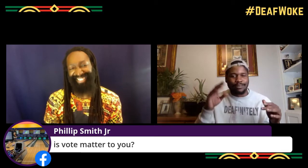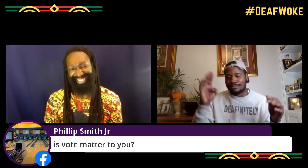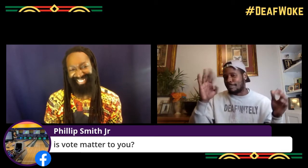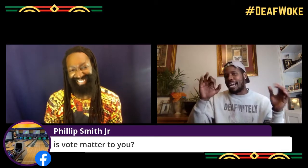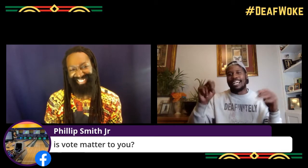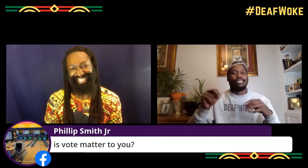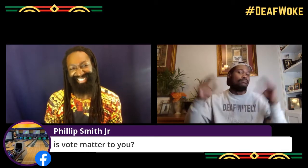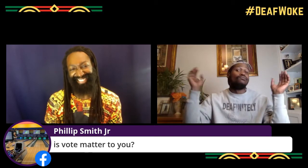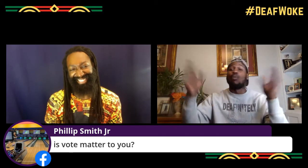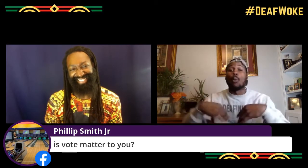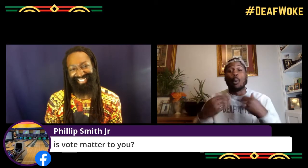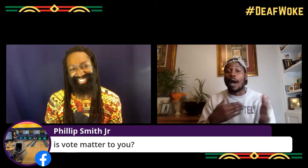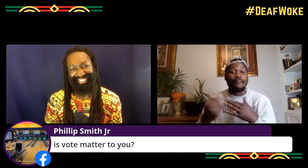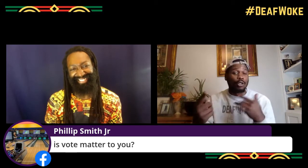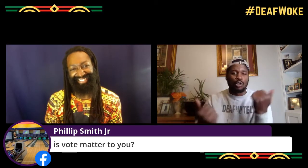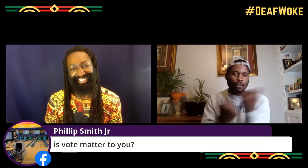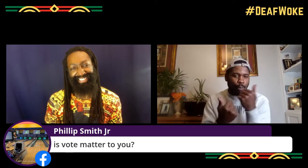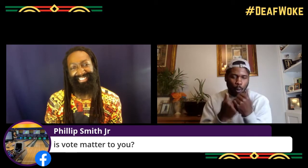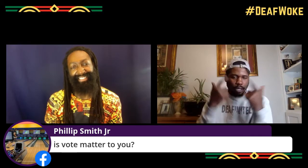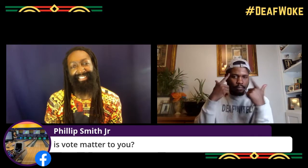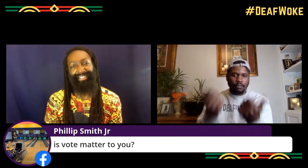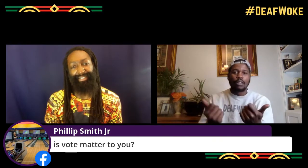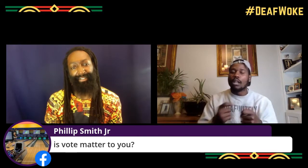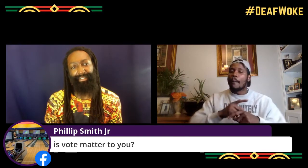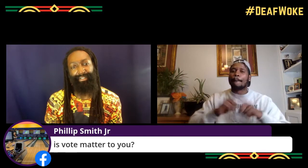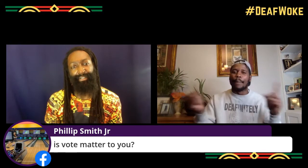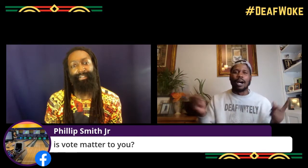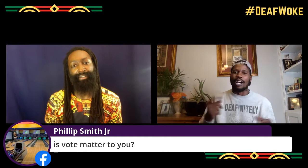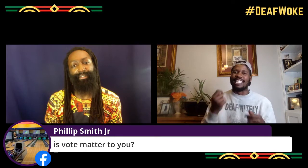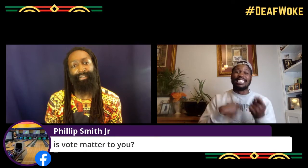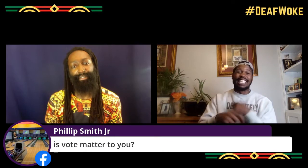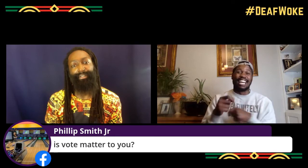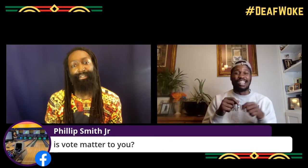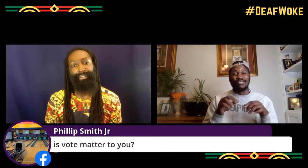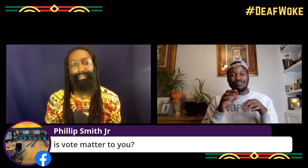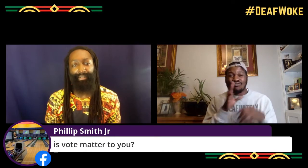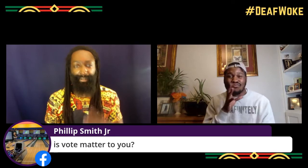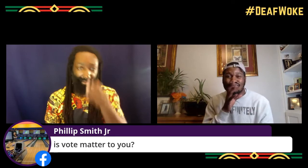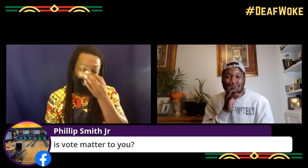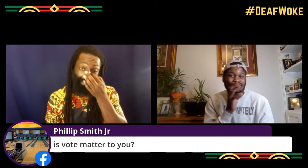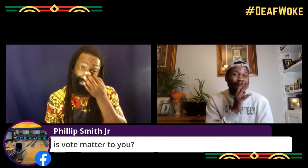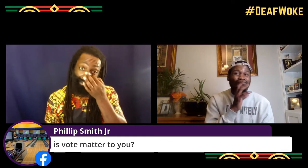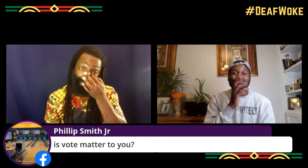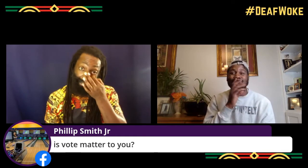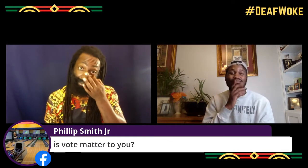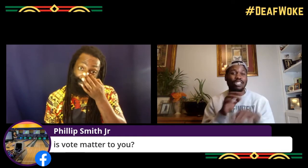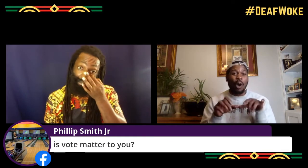and complaining about Trump and complaining about Biden and whoever it is that you support.